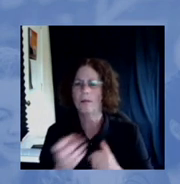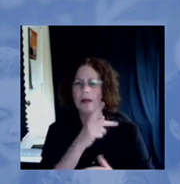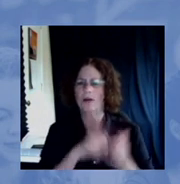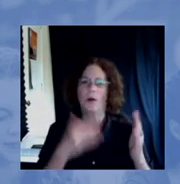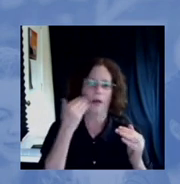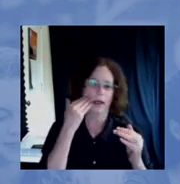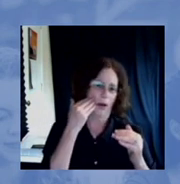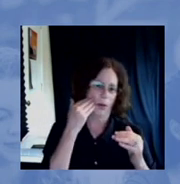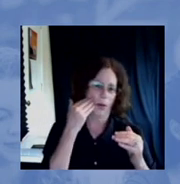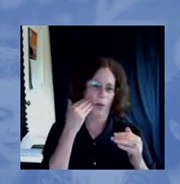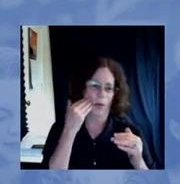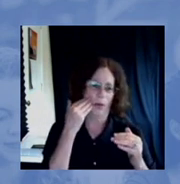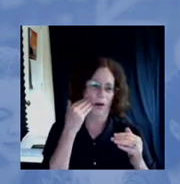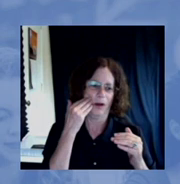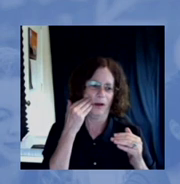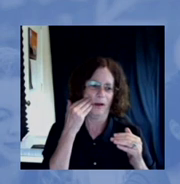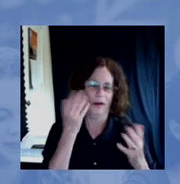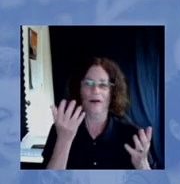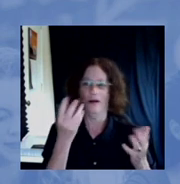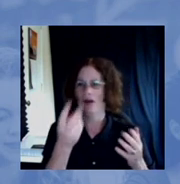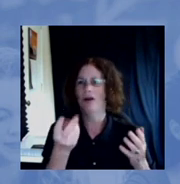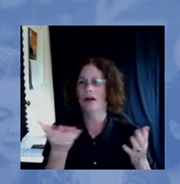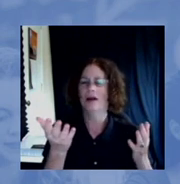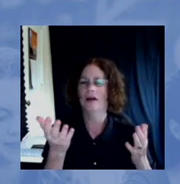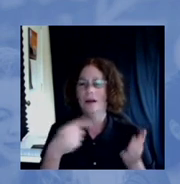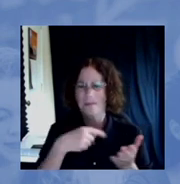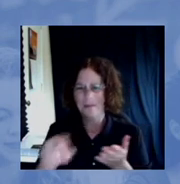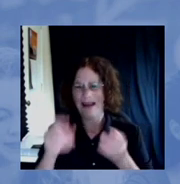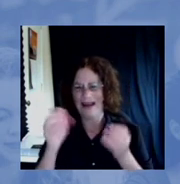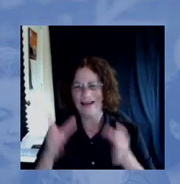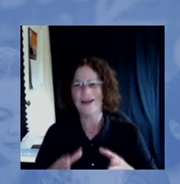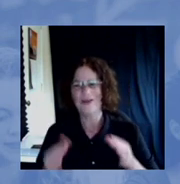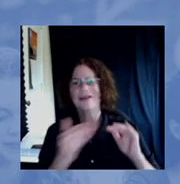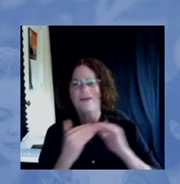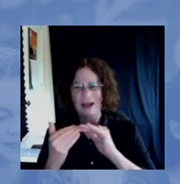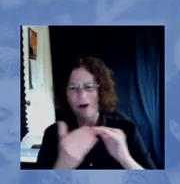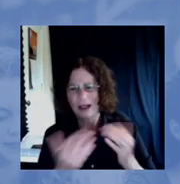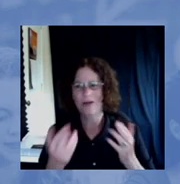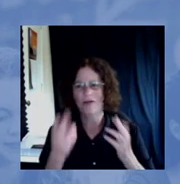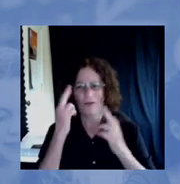LOOK, PAID TEACHERS FAIRLY. RESPECT THE WORK OF THE TEACHERS, ESTABLISH